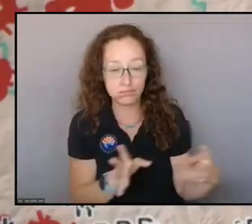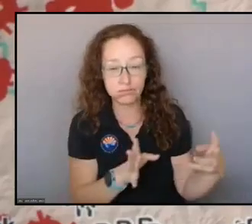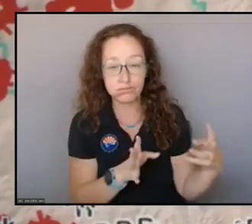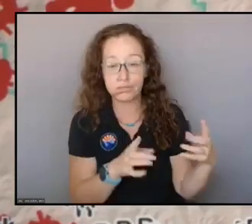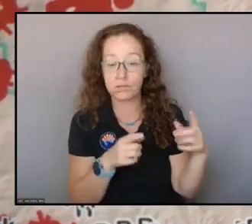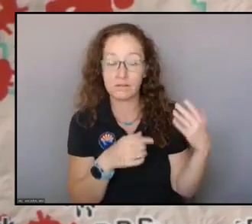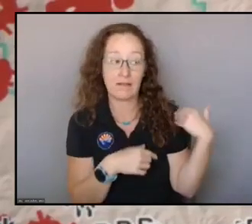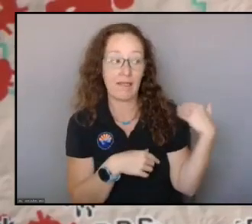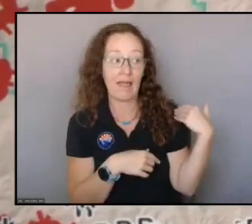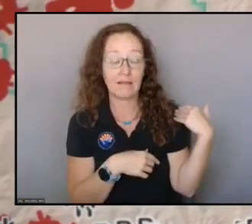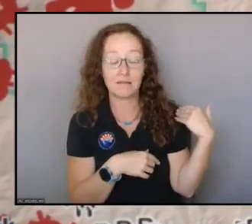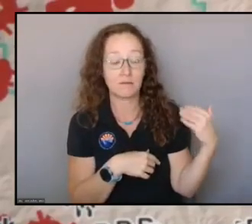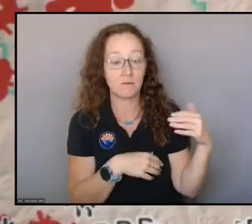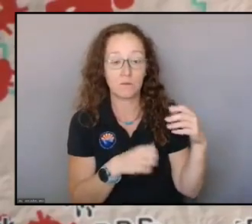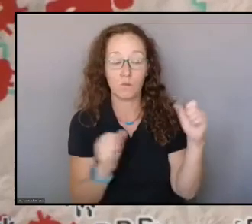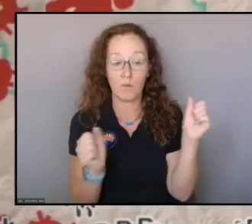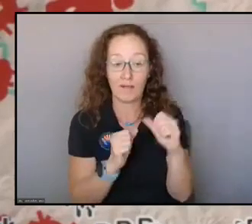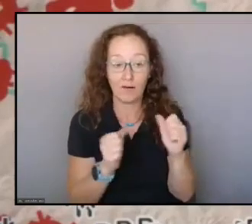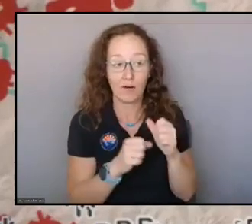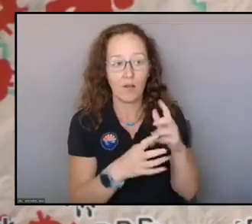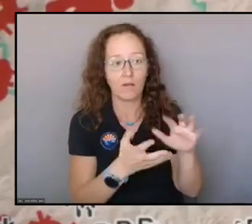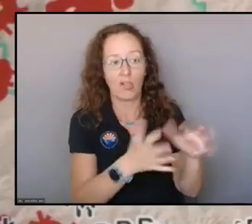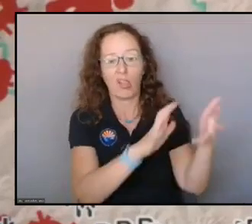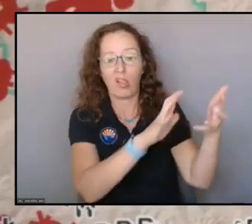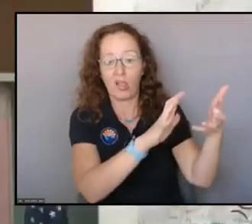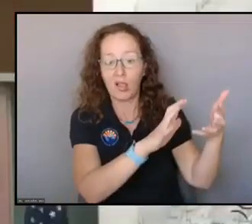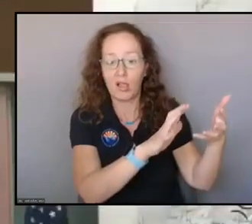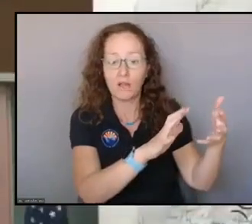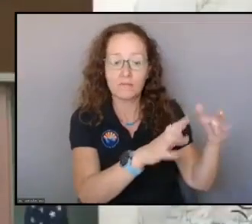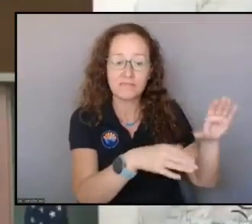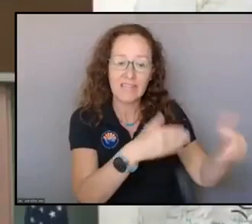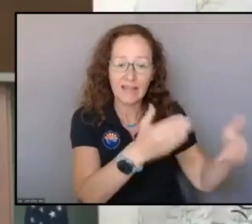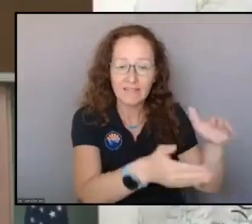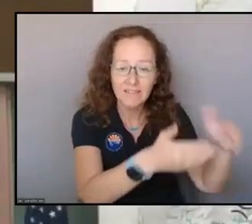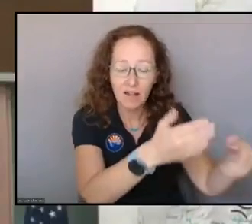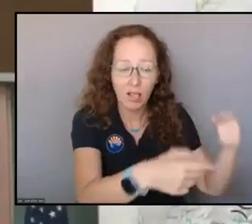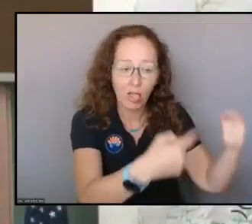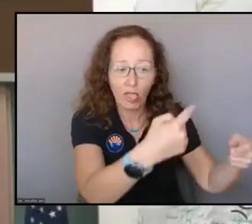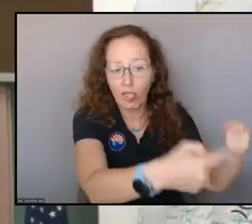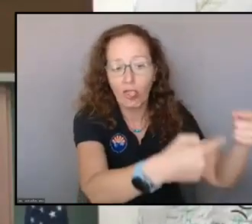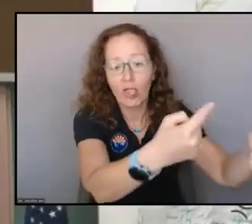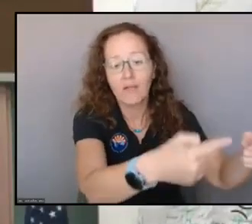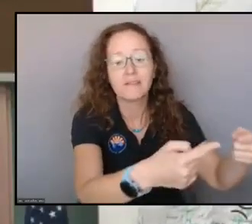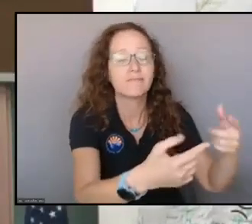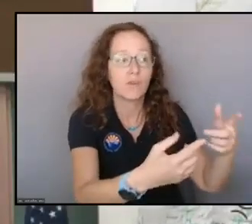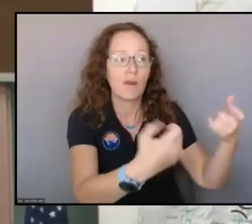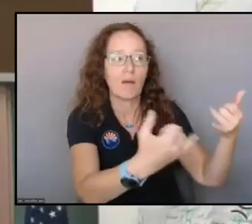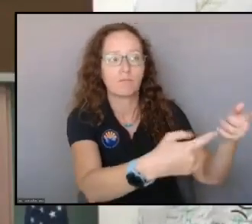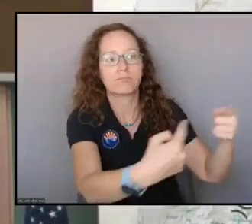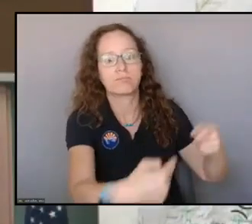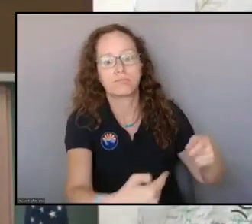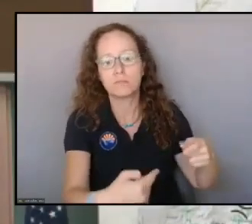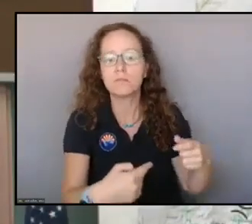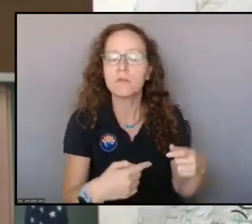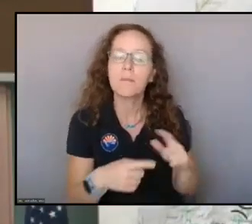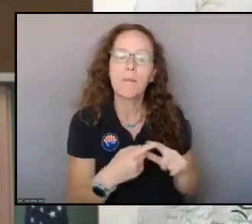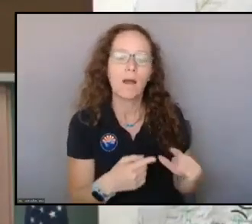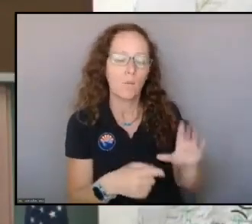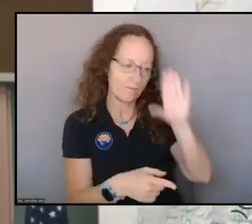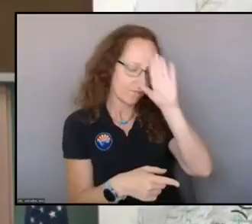SO IT CREATED DIFFICULTY, BUT WE HAVE FOLKS IN THERE. WE HAVE -- WE ARE WORKING THERE TO MINIMIZE THE EFFECTS